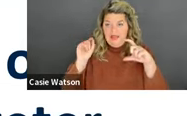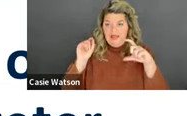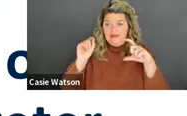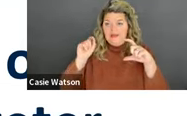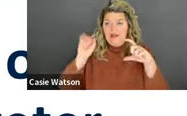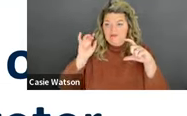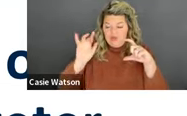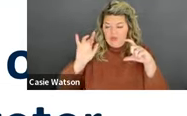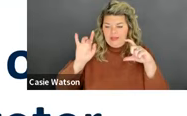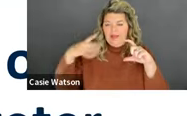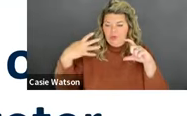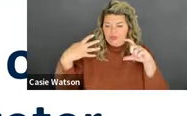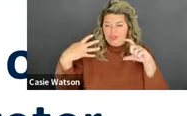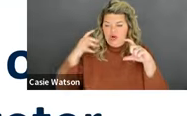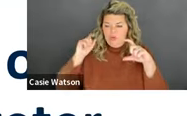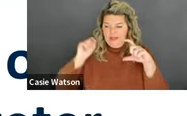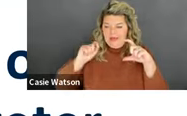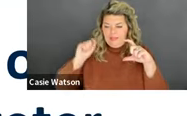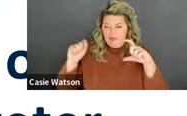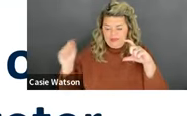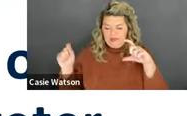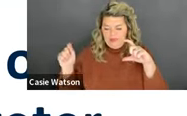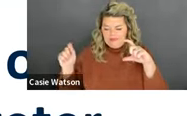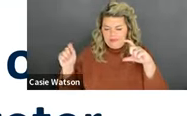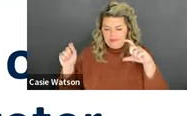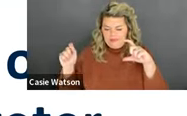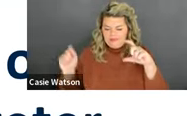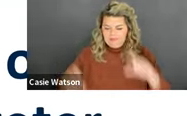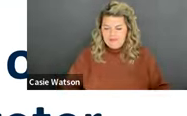And then after you click it, it will show enable multi-pin, I believe.